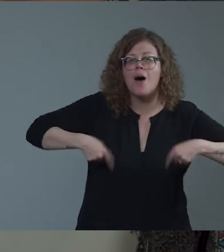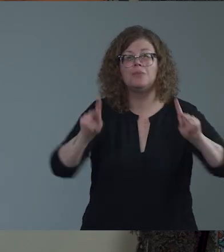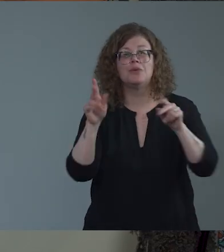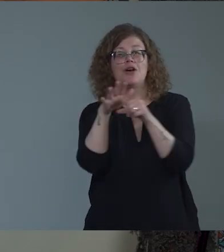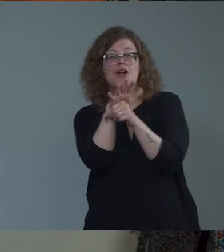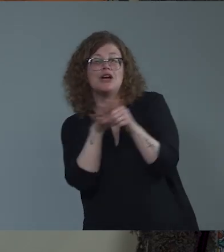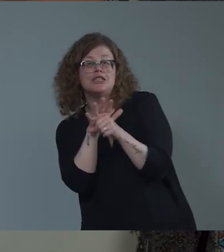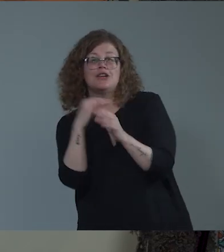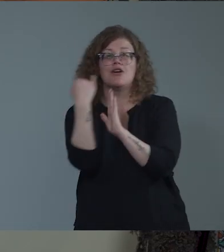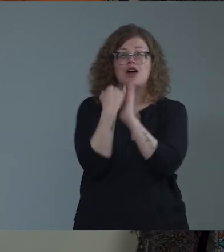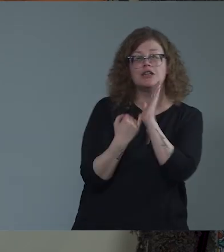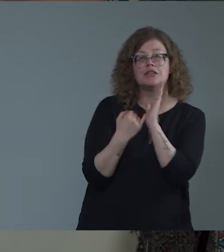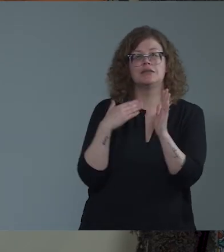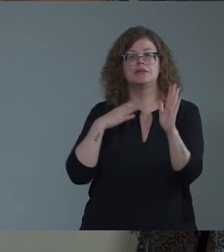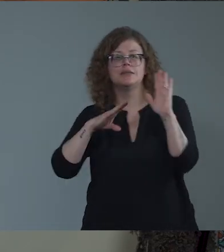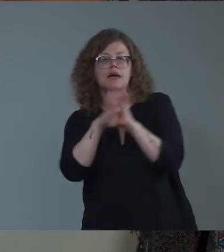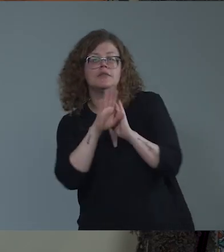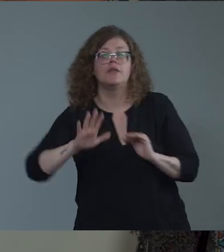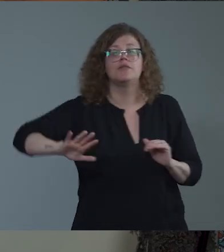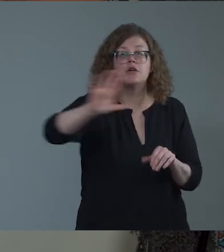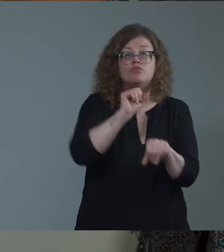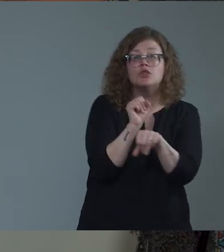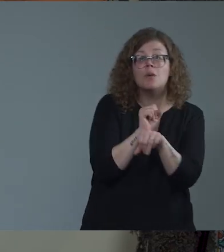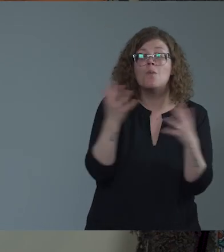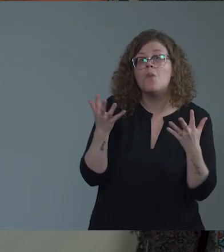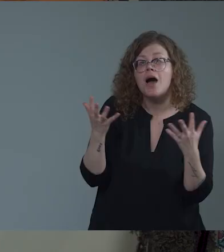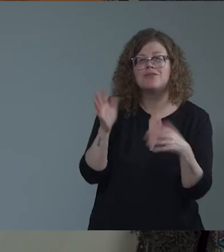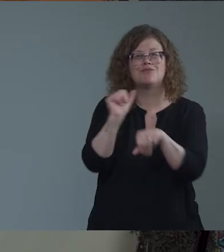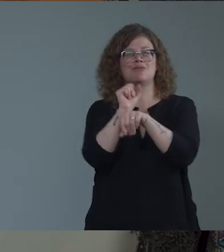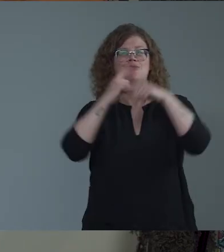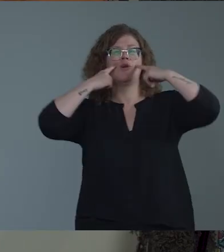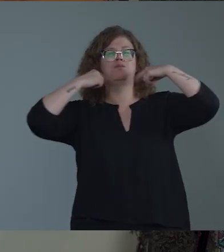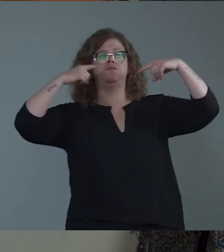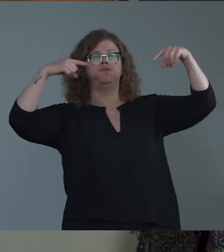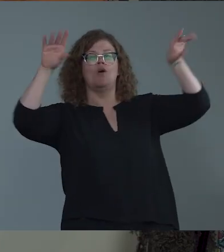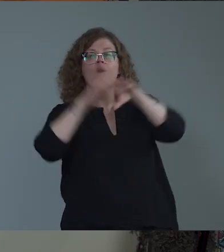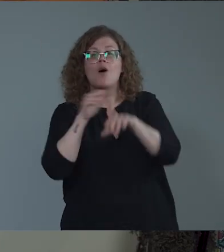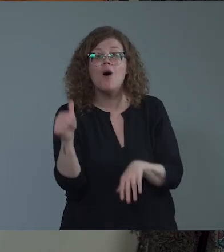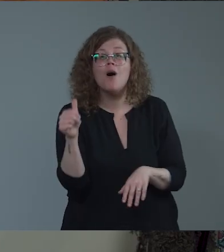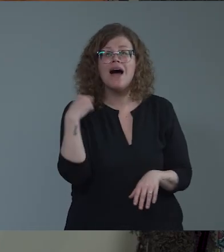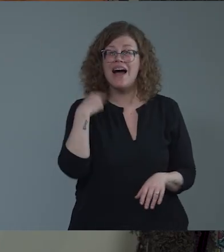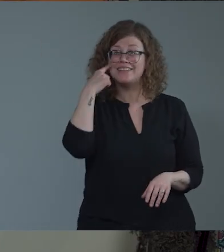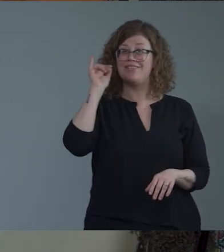authority or agency to, and curators as well to, assert their vision